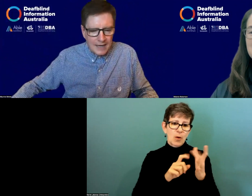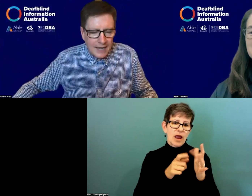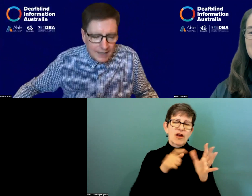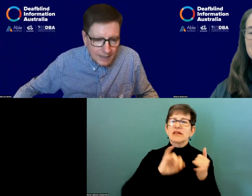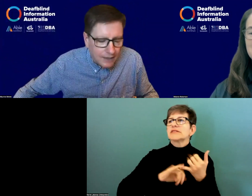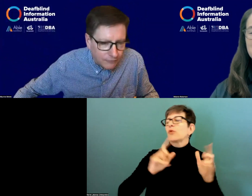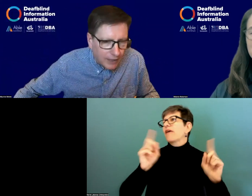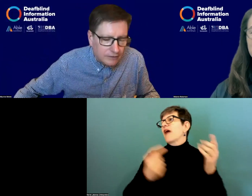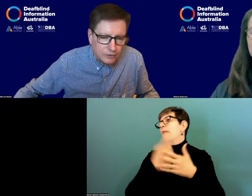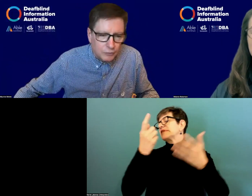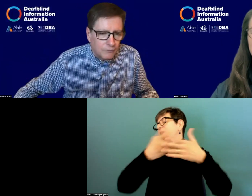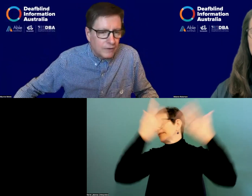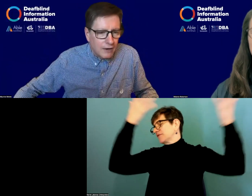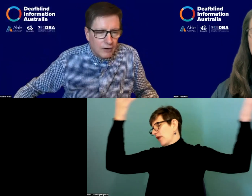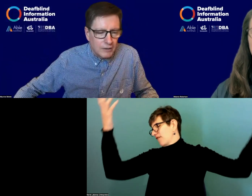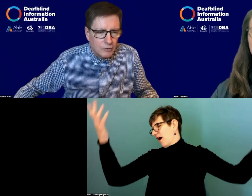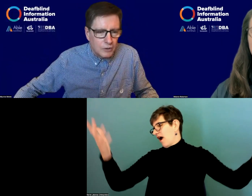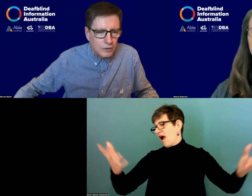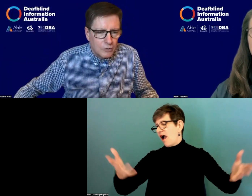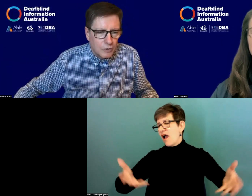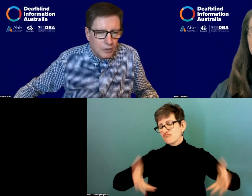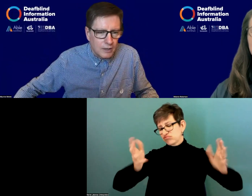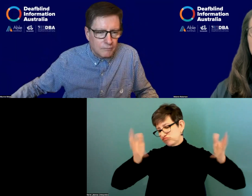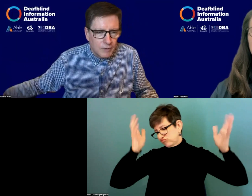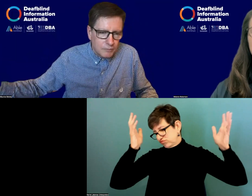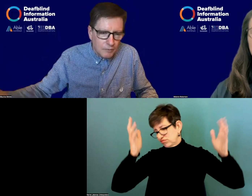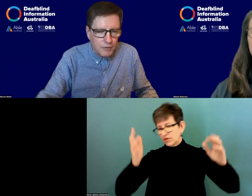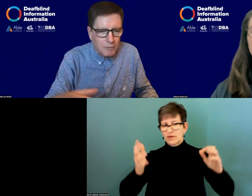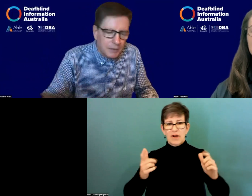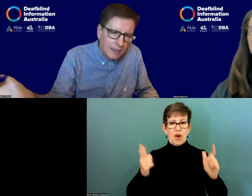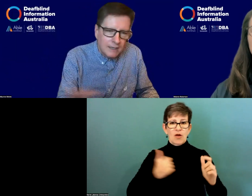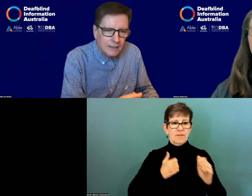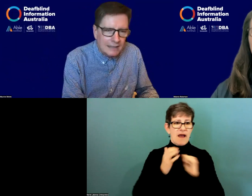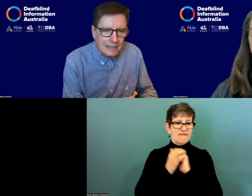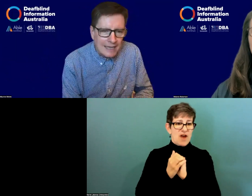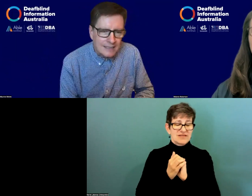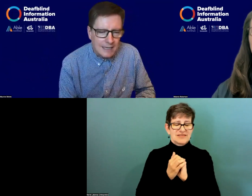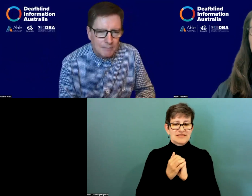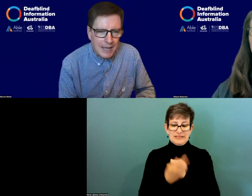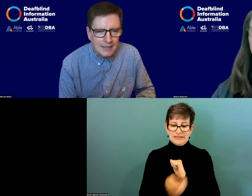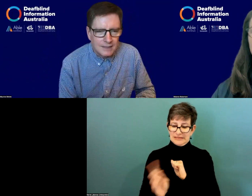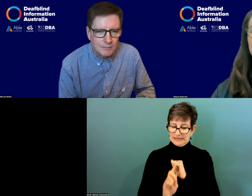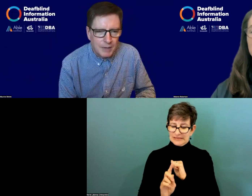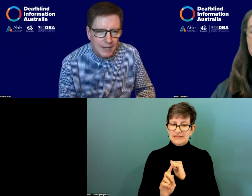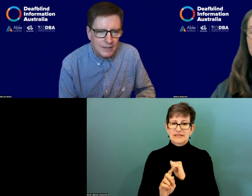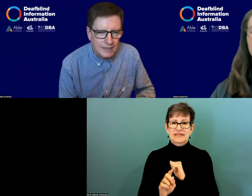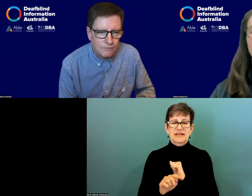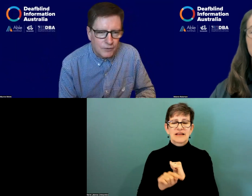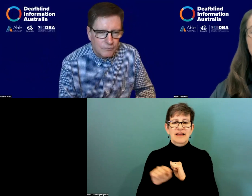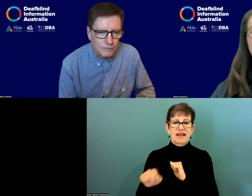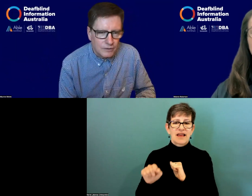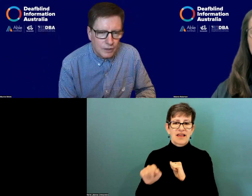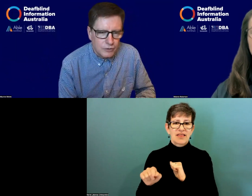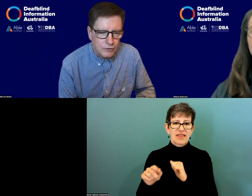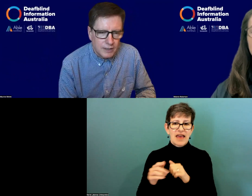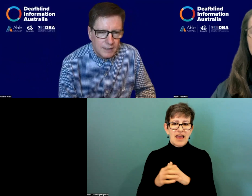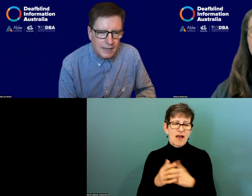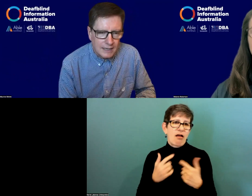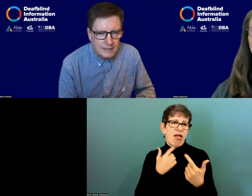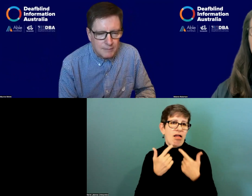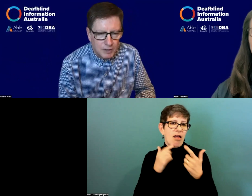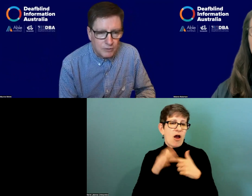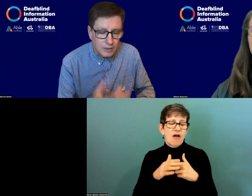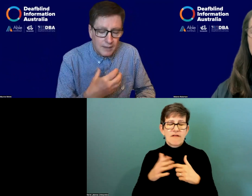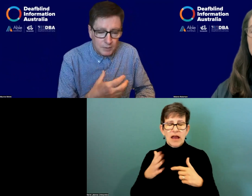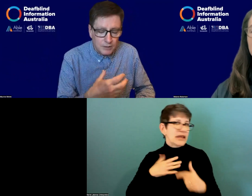I had a lot of friends who were probably less impacted by the need for closure and less